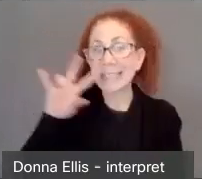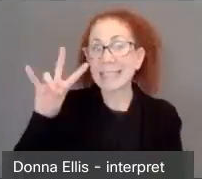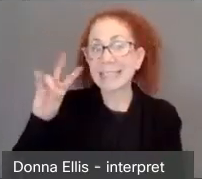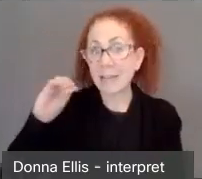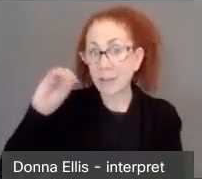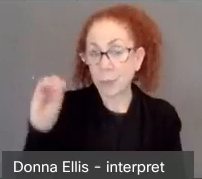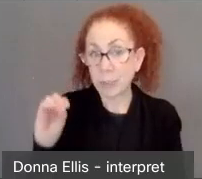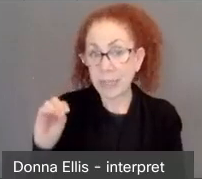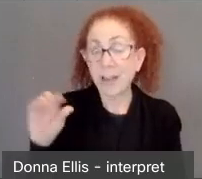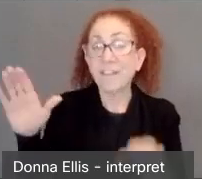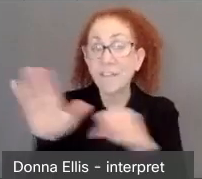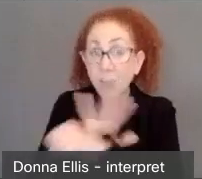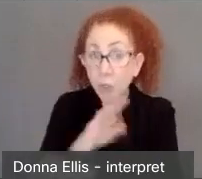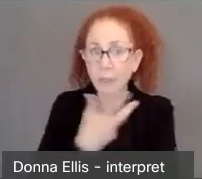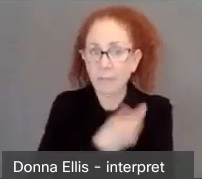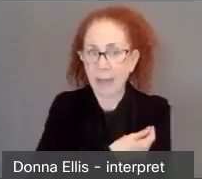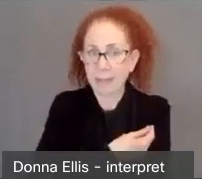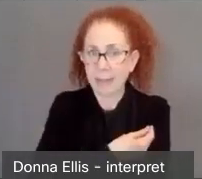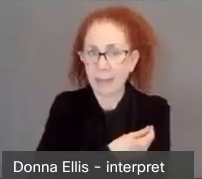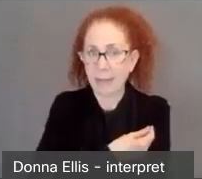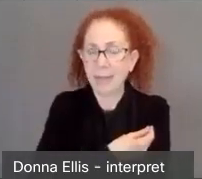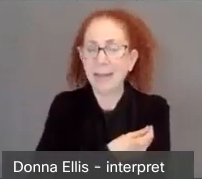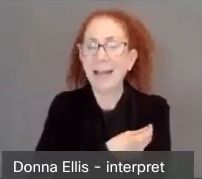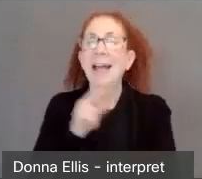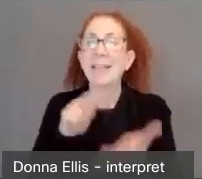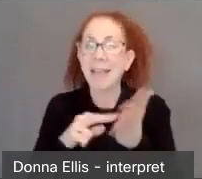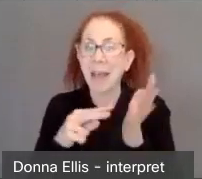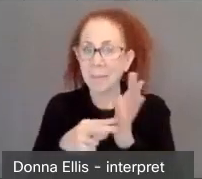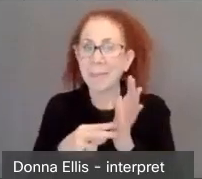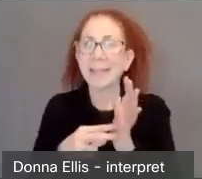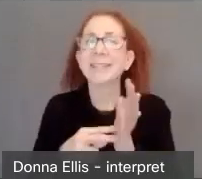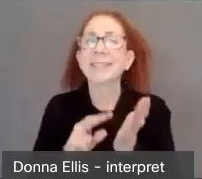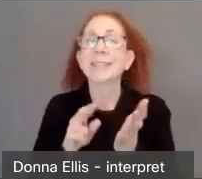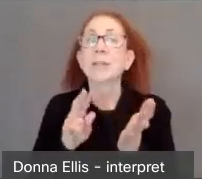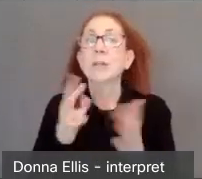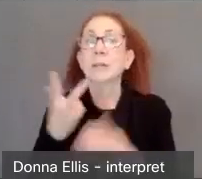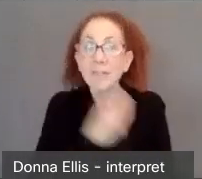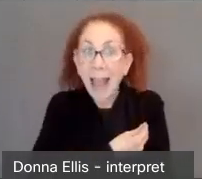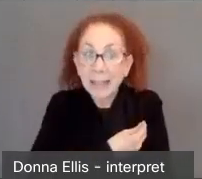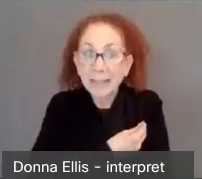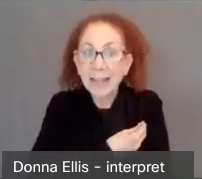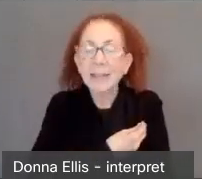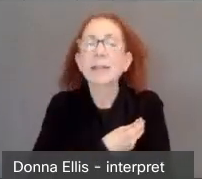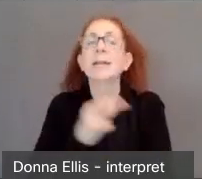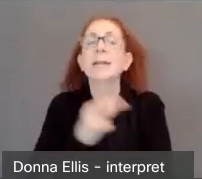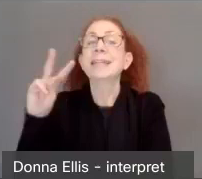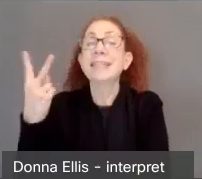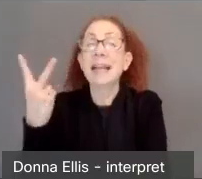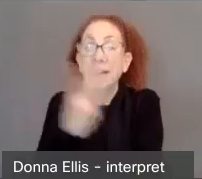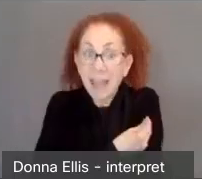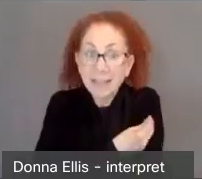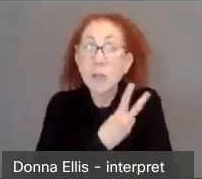fully vaccinated, which means two weeks have to go by from that injection. So...